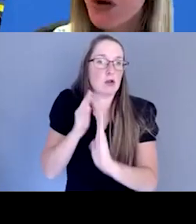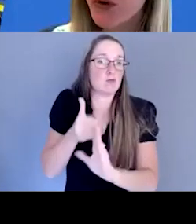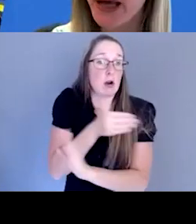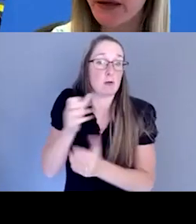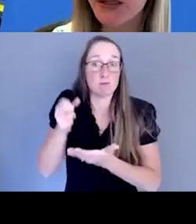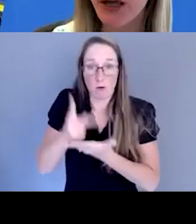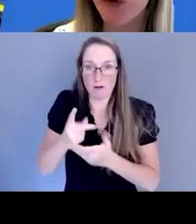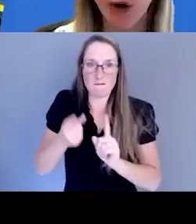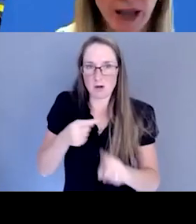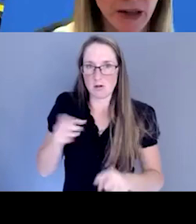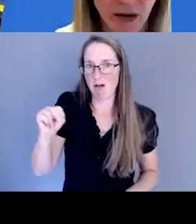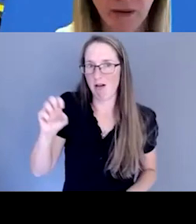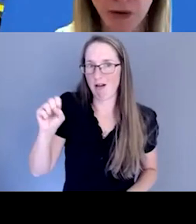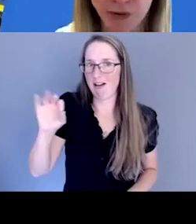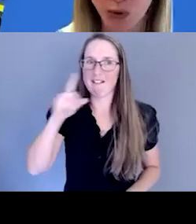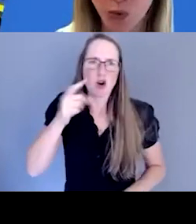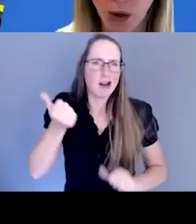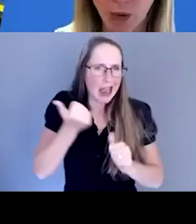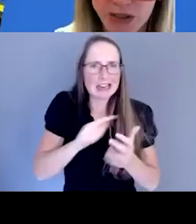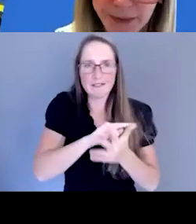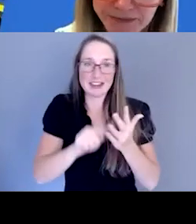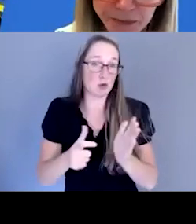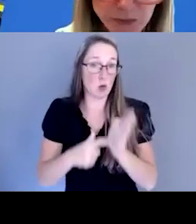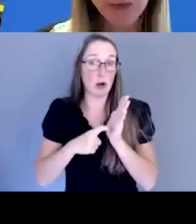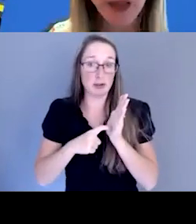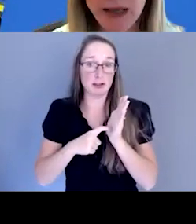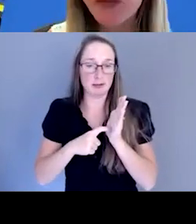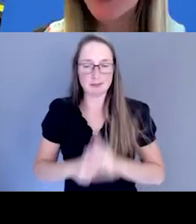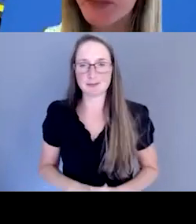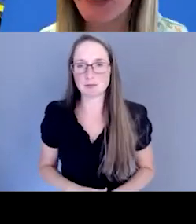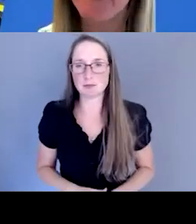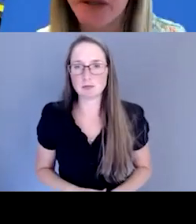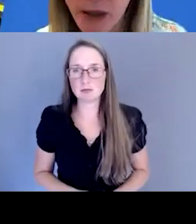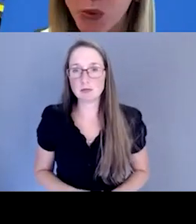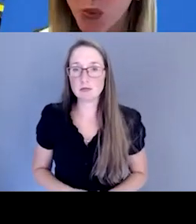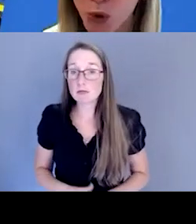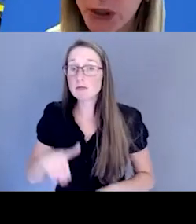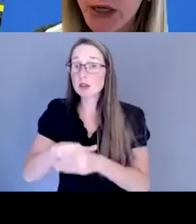from NSF for any of those requirements? In the specific subaward.